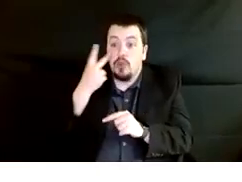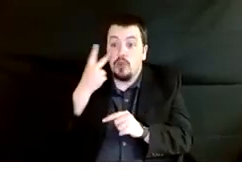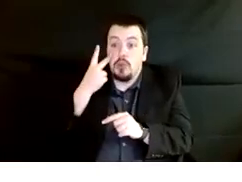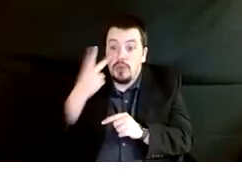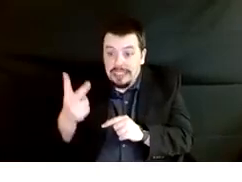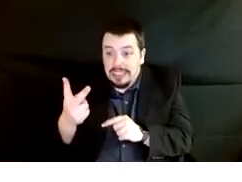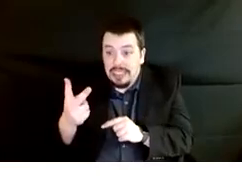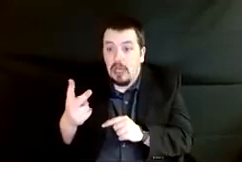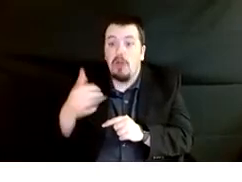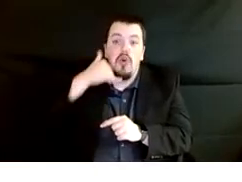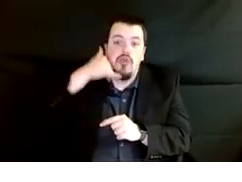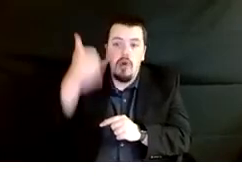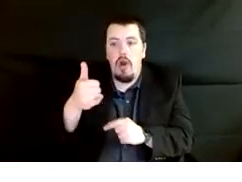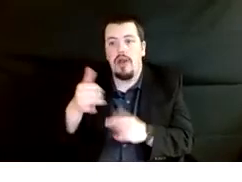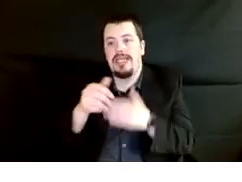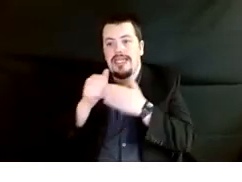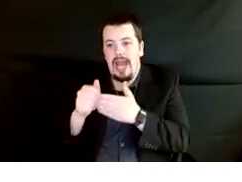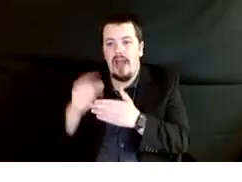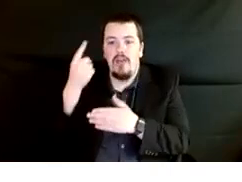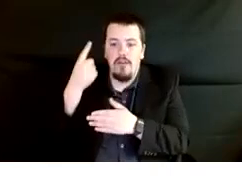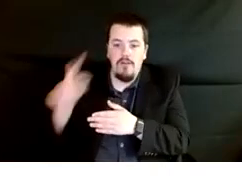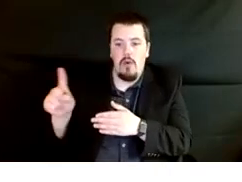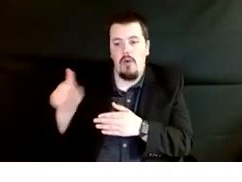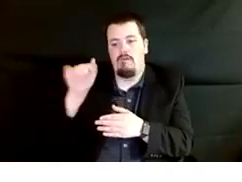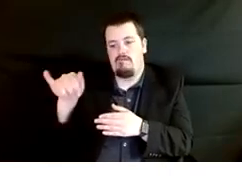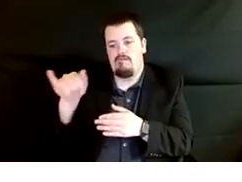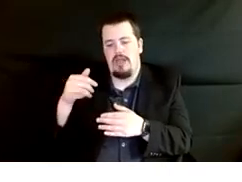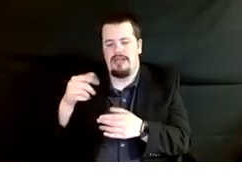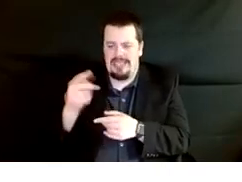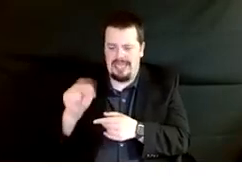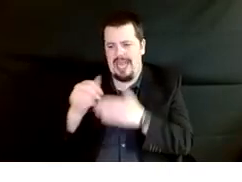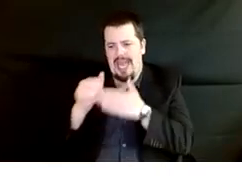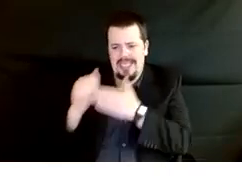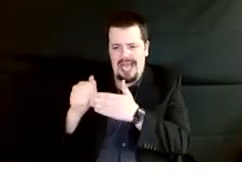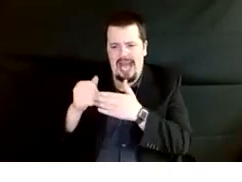for Ethical Allocation of Scarce Resources and it's the Tennessee guidelines um and